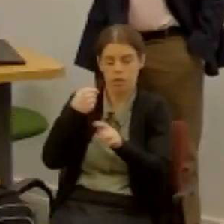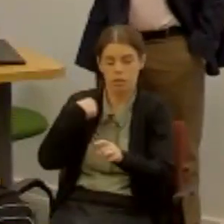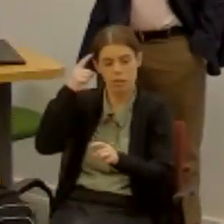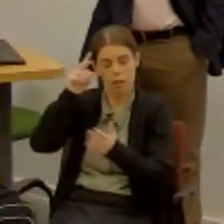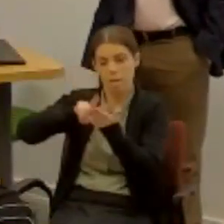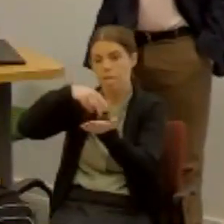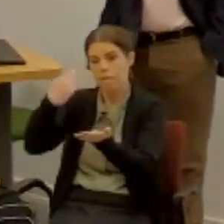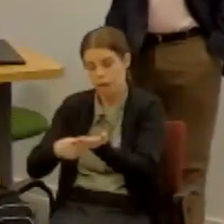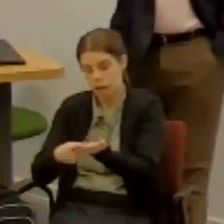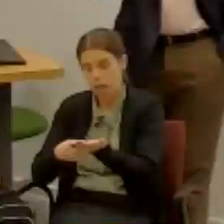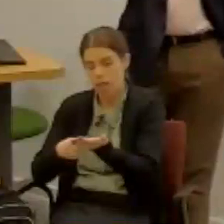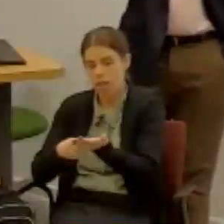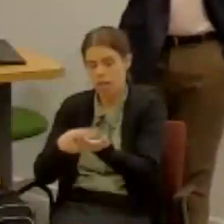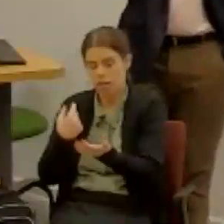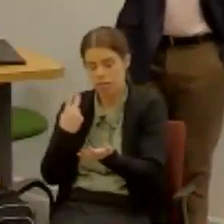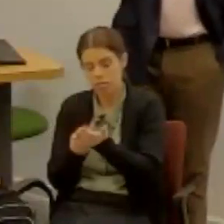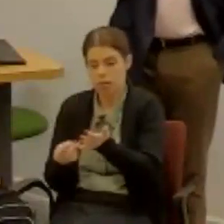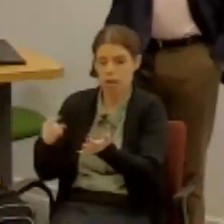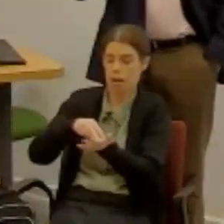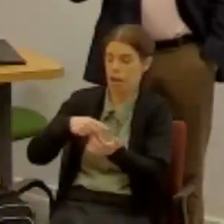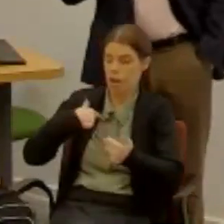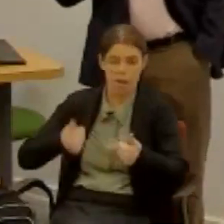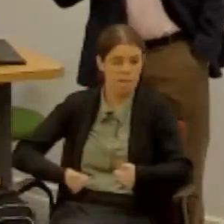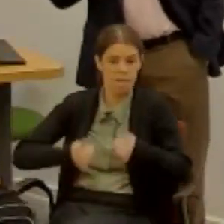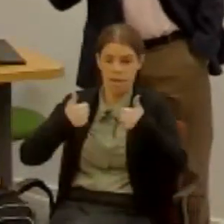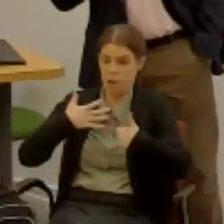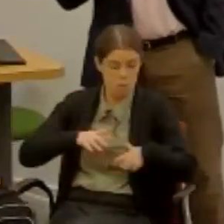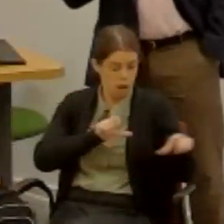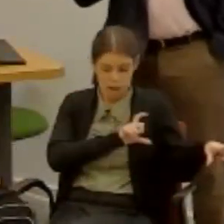managed to convince those around them that he was fit enough to stay on, stayed on, and